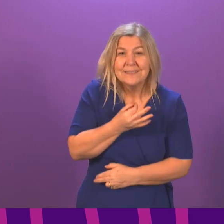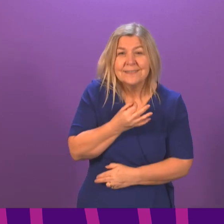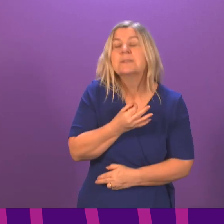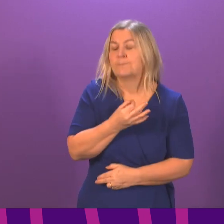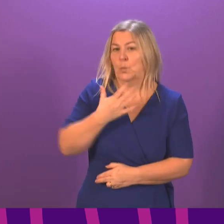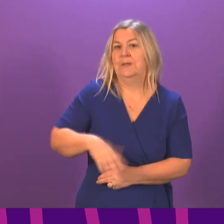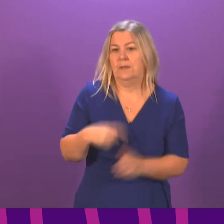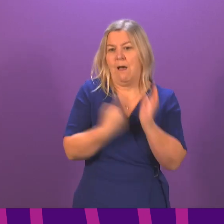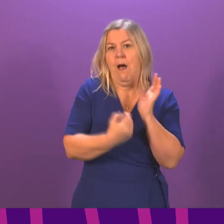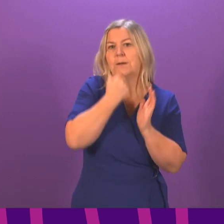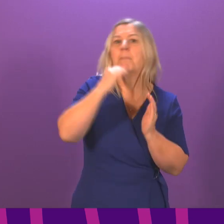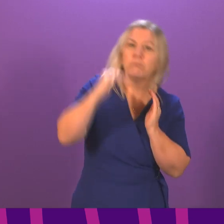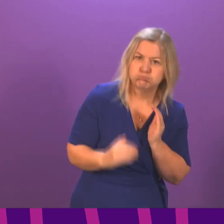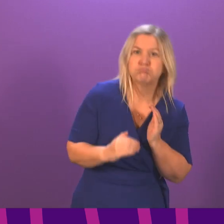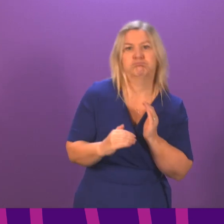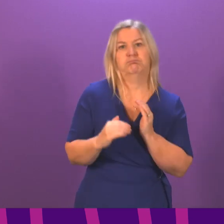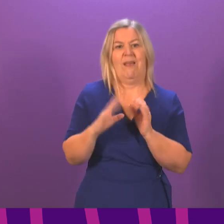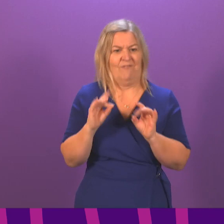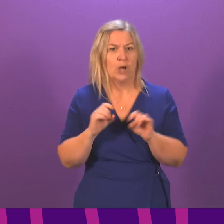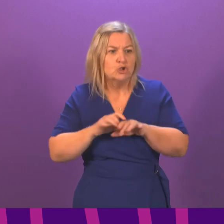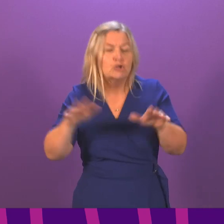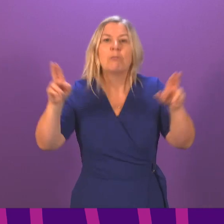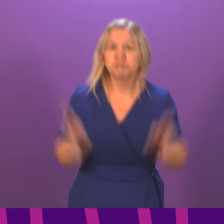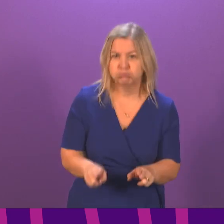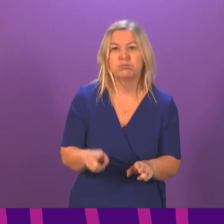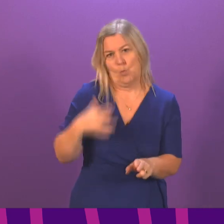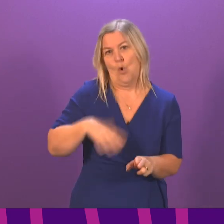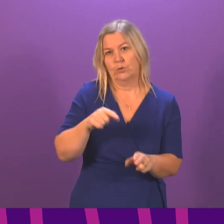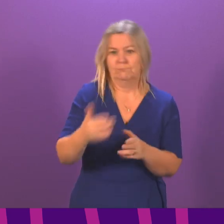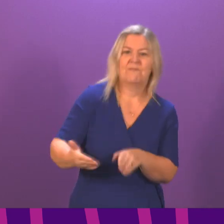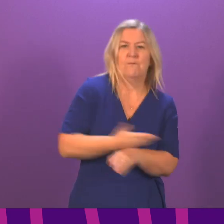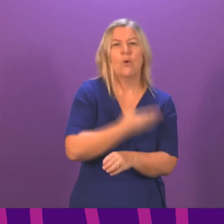rates down as low as we can now. The best way to do that is for all of us to stick to